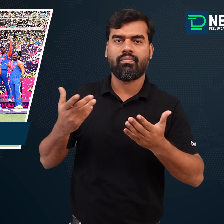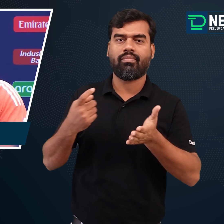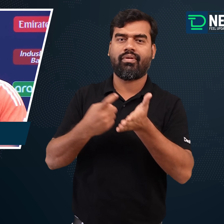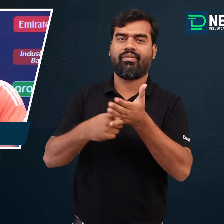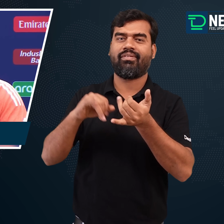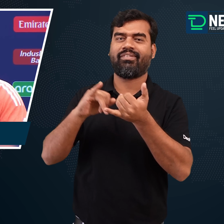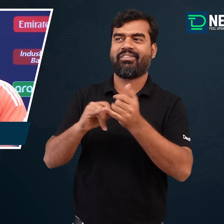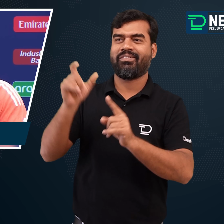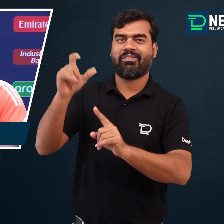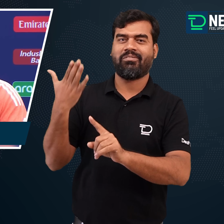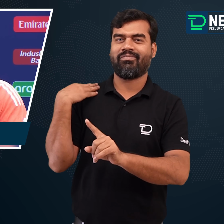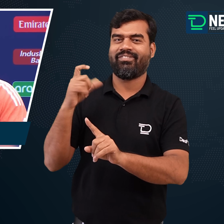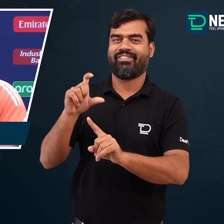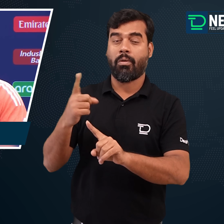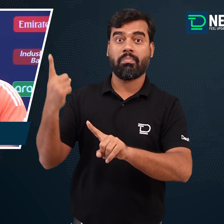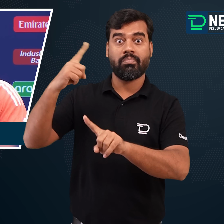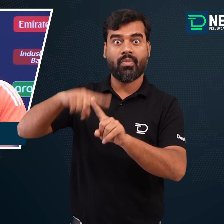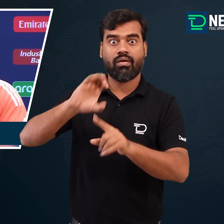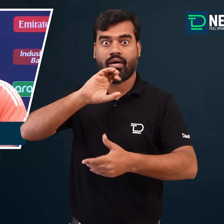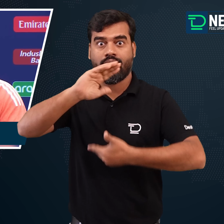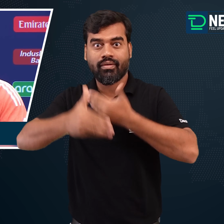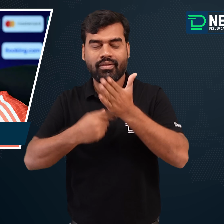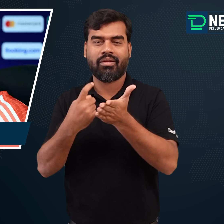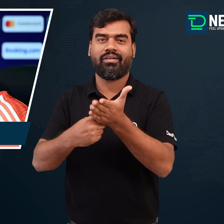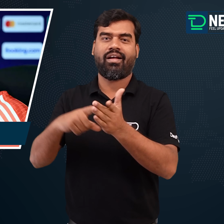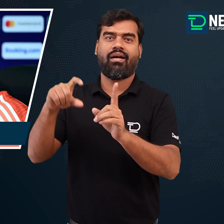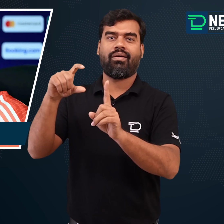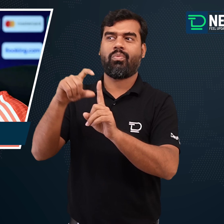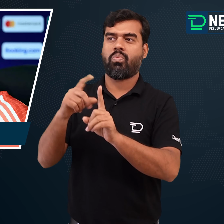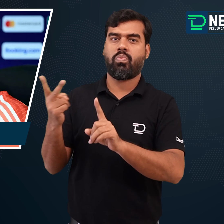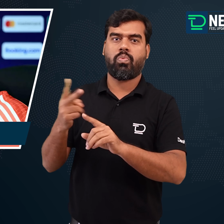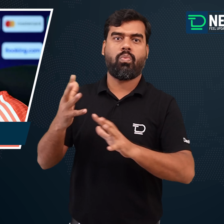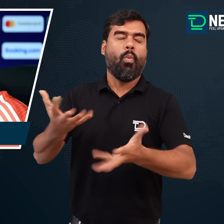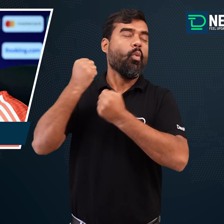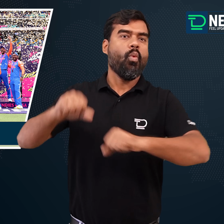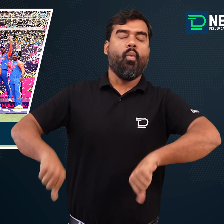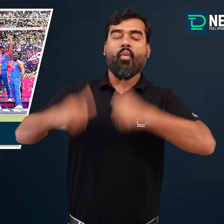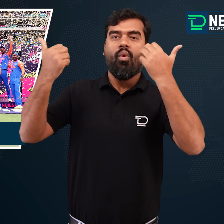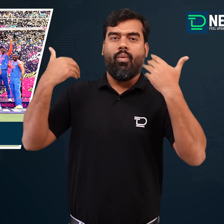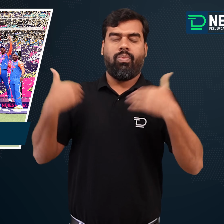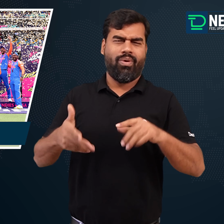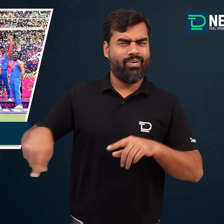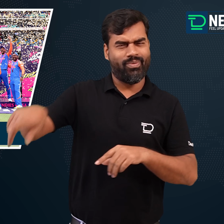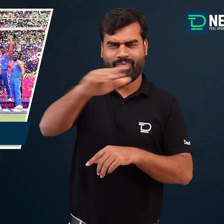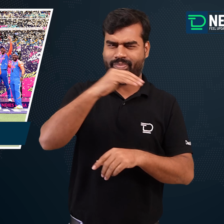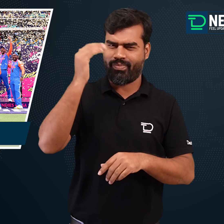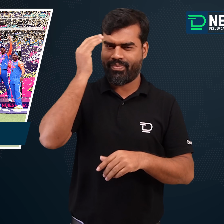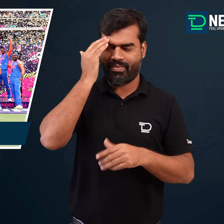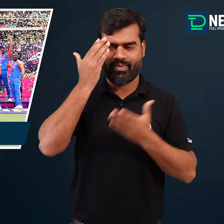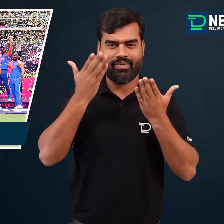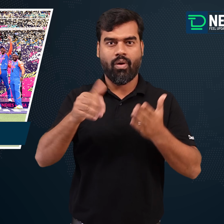under the captaincy of Rohit Sharma and coach Rahul Dravid.